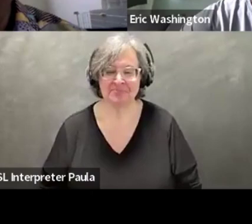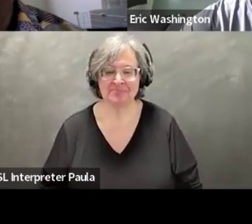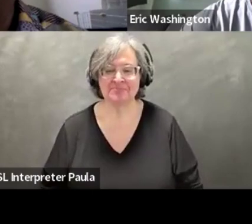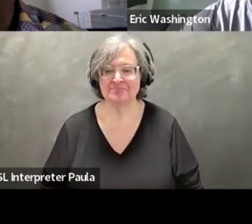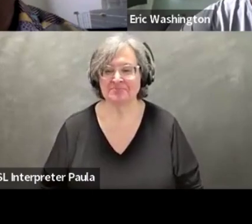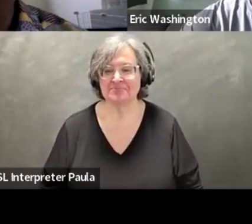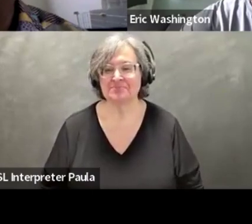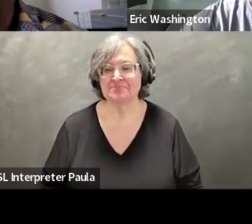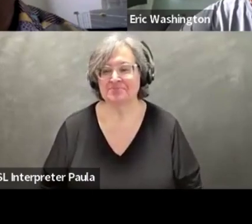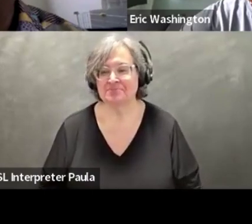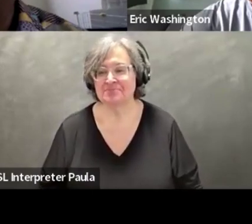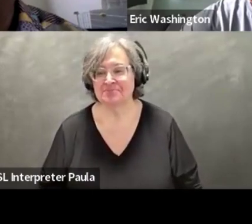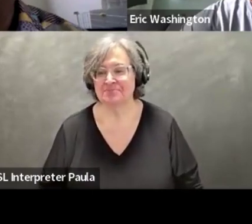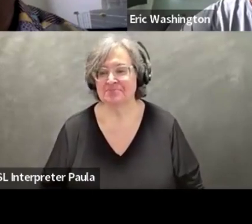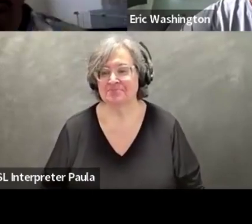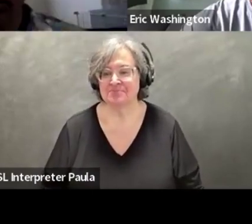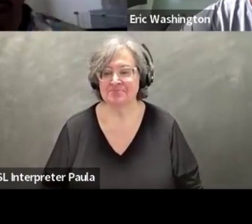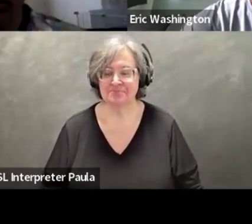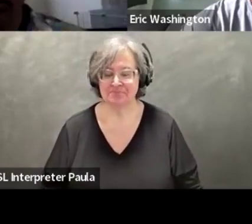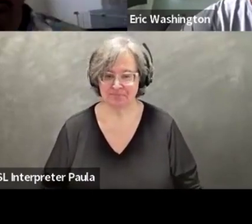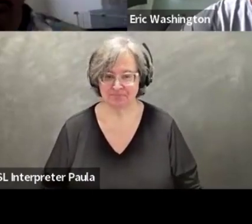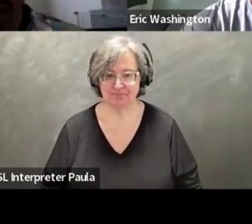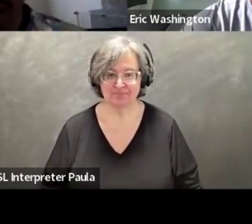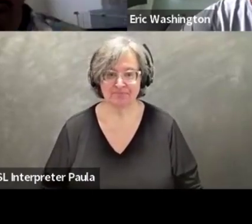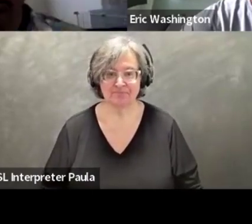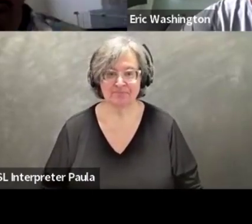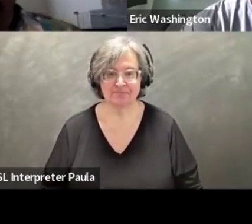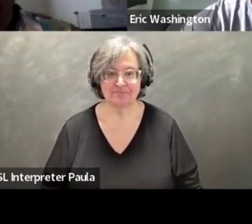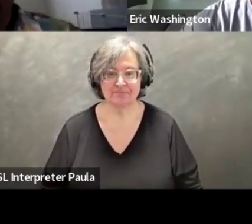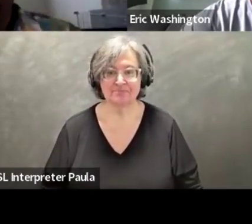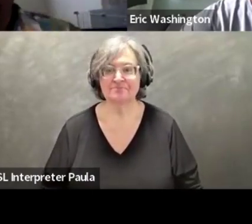Cody Drinkwater: So, yeah, so there were definitely a number